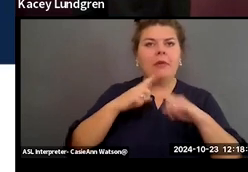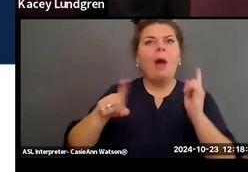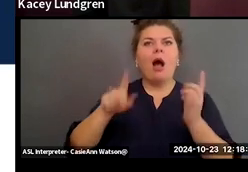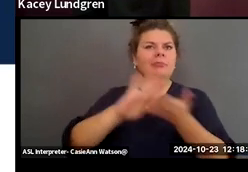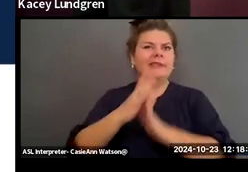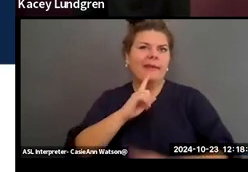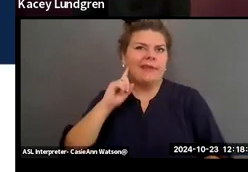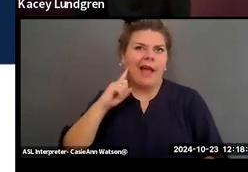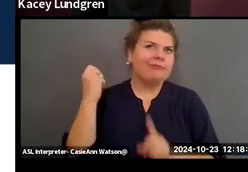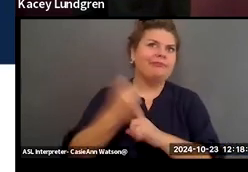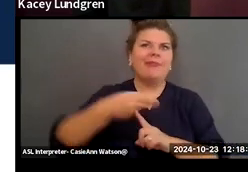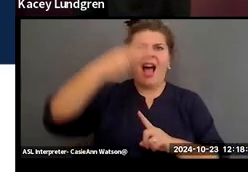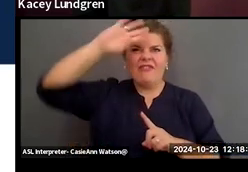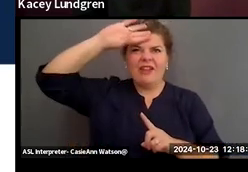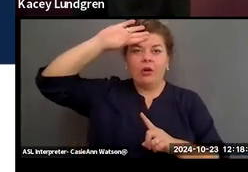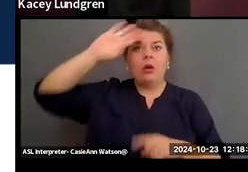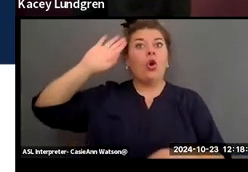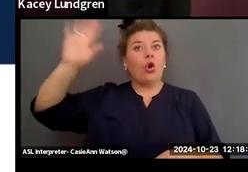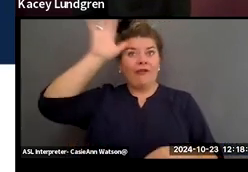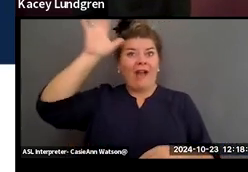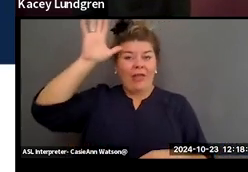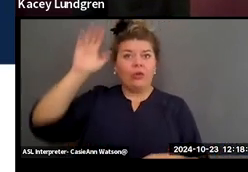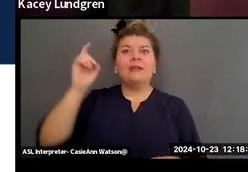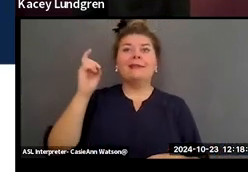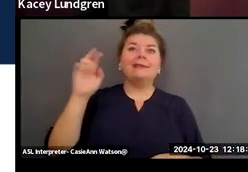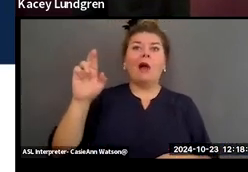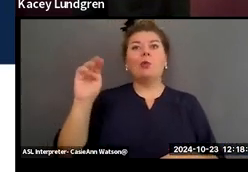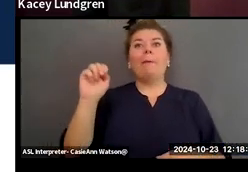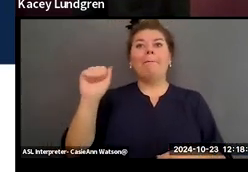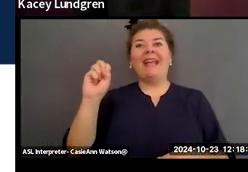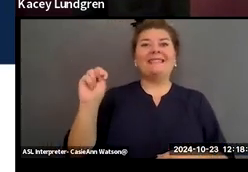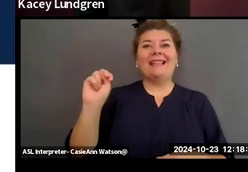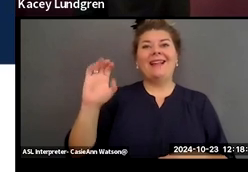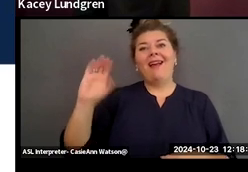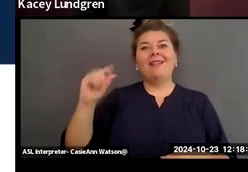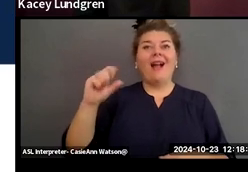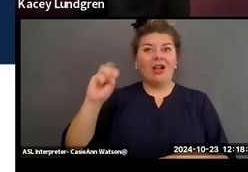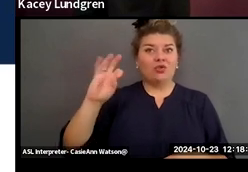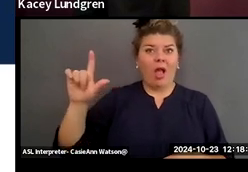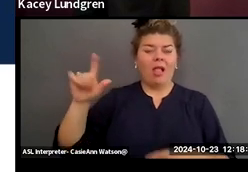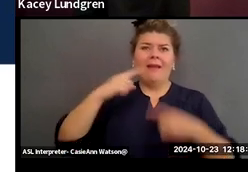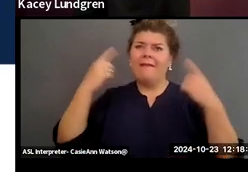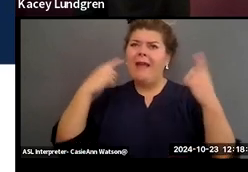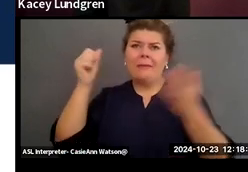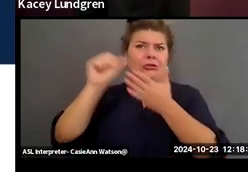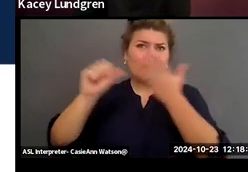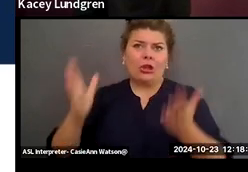Her father, Dr. Mason Cogswell, was a wealthy surgeon, and contrary to popular belief at the time,